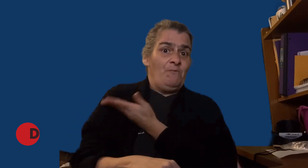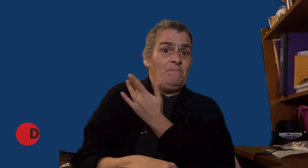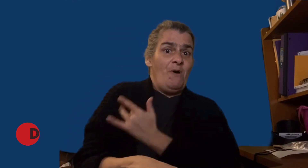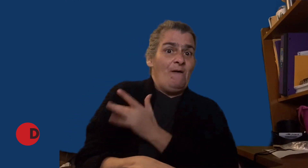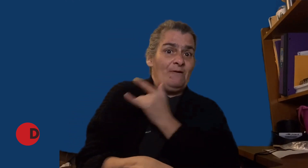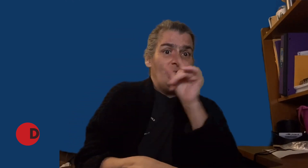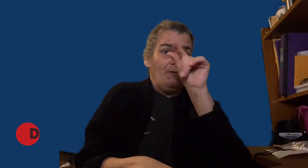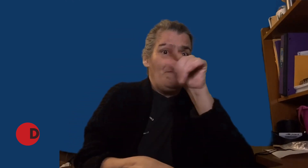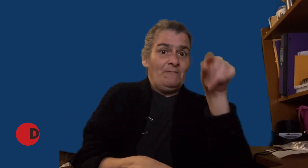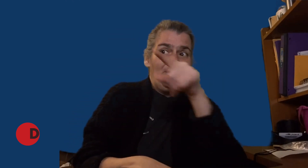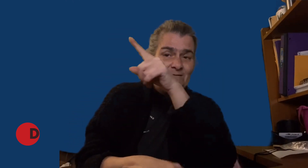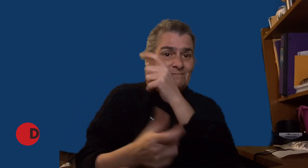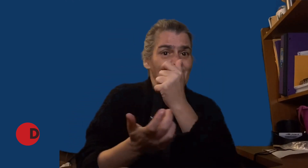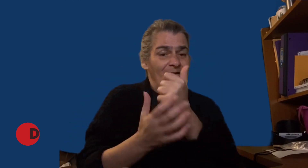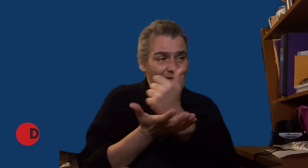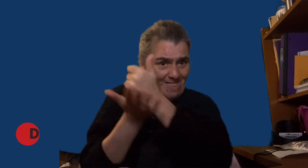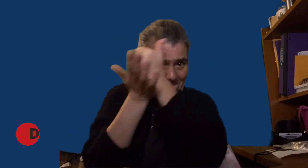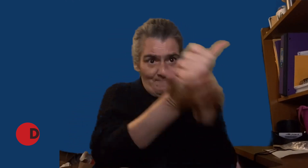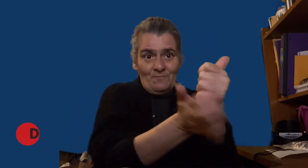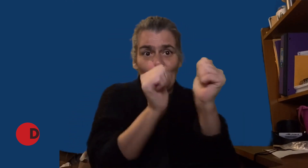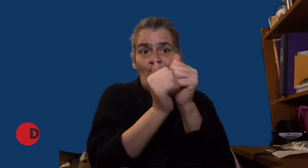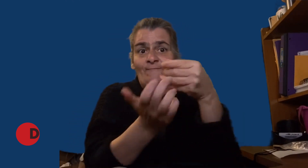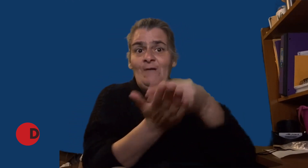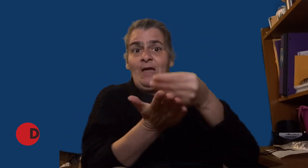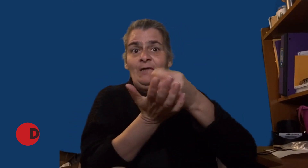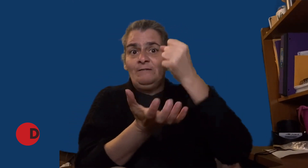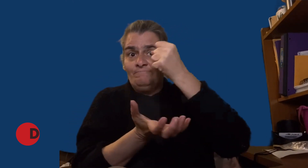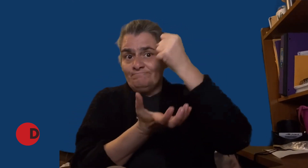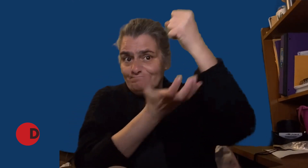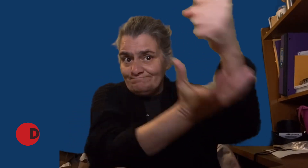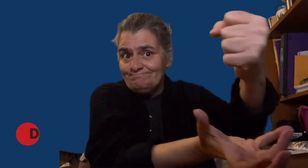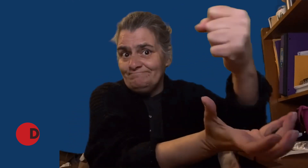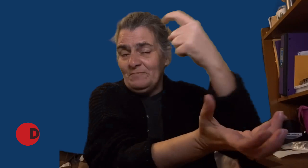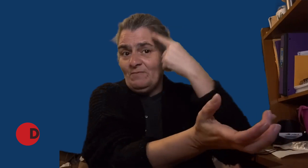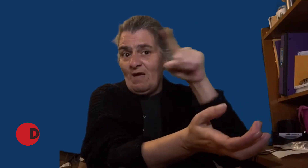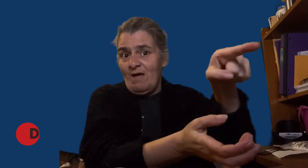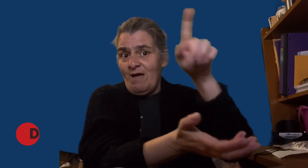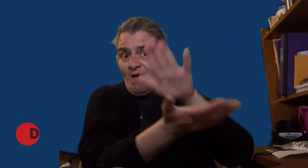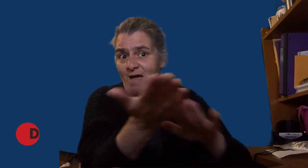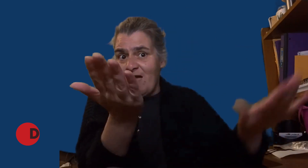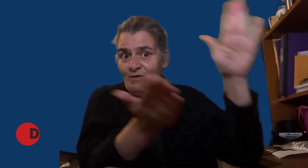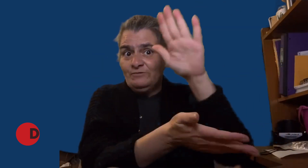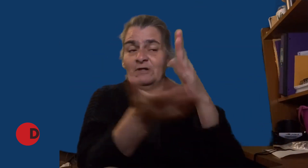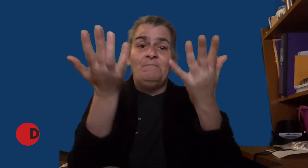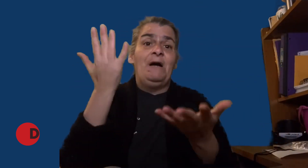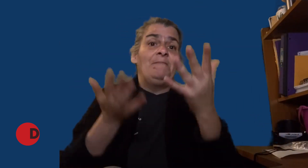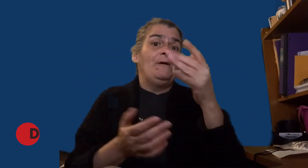for those programs. At the same time, to encourage students